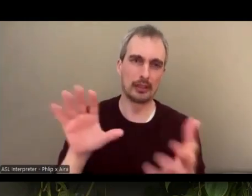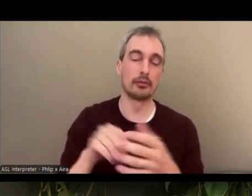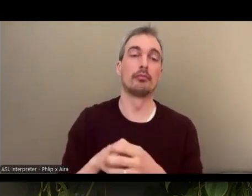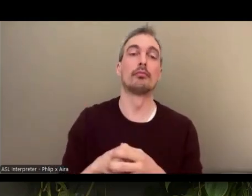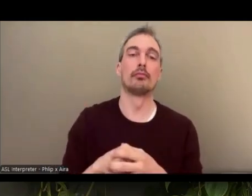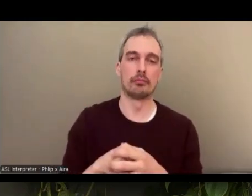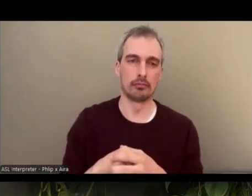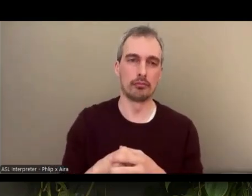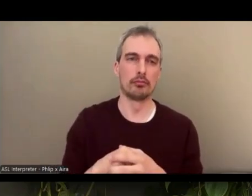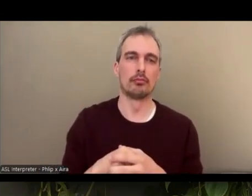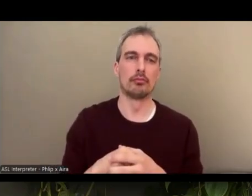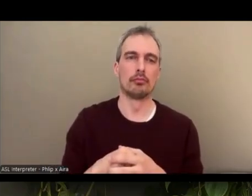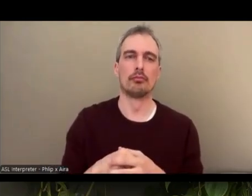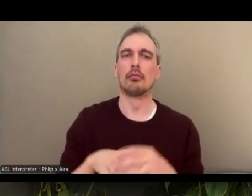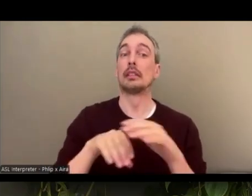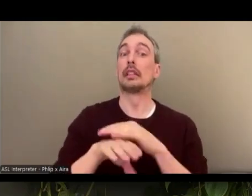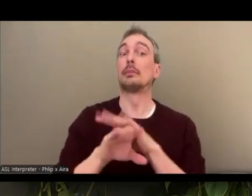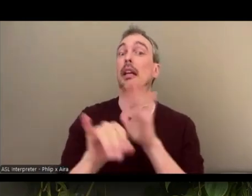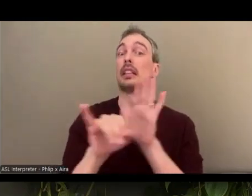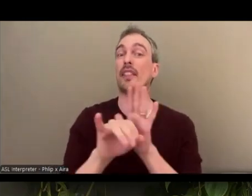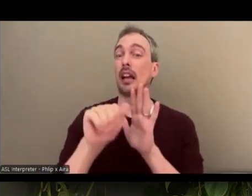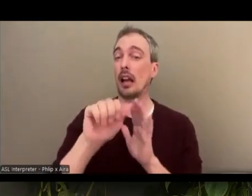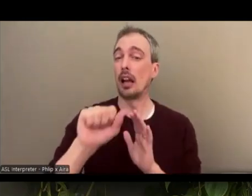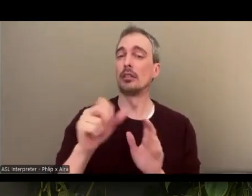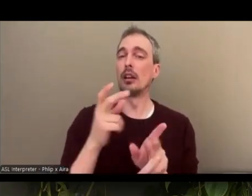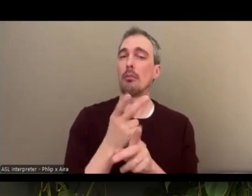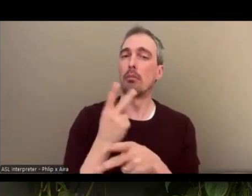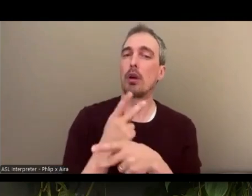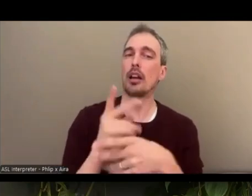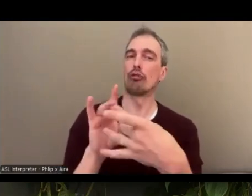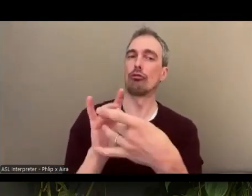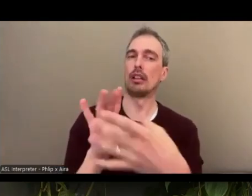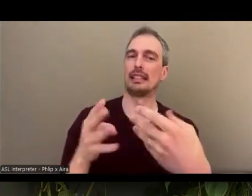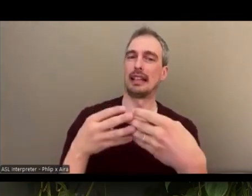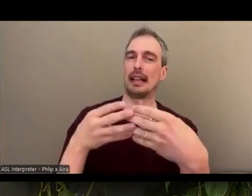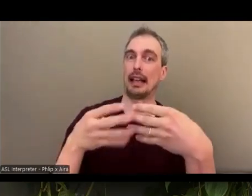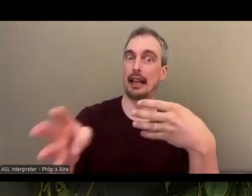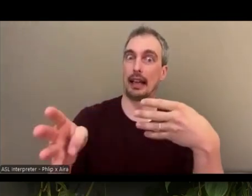So in case that term is unfamiliar to anybody, in software, a product